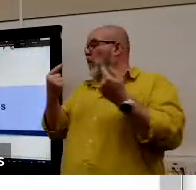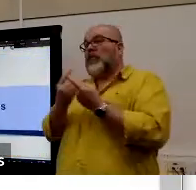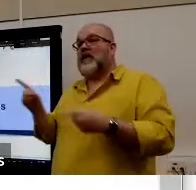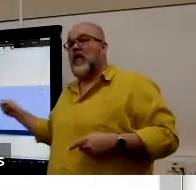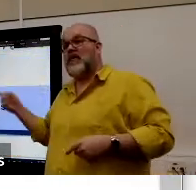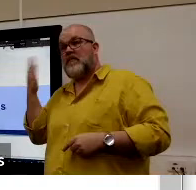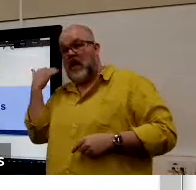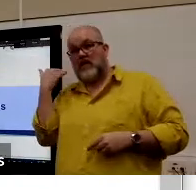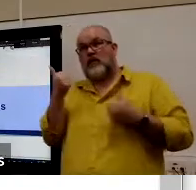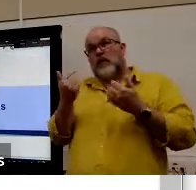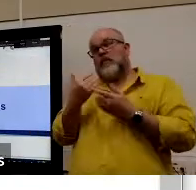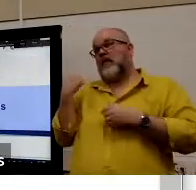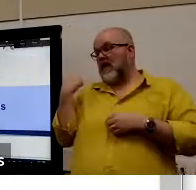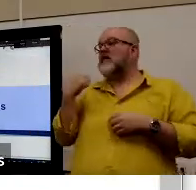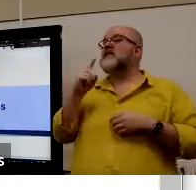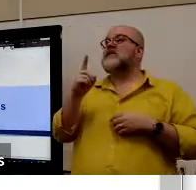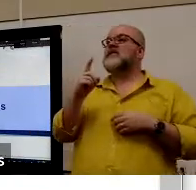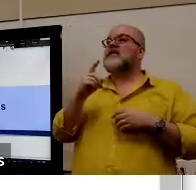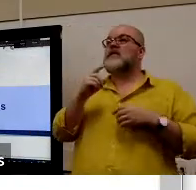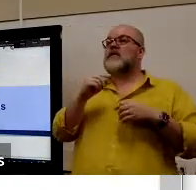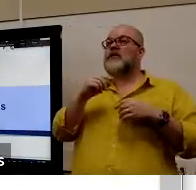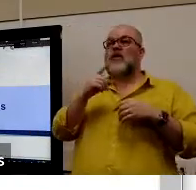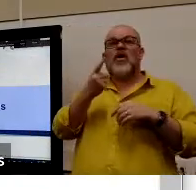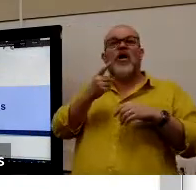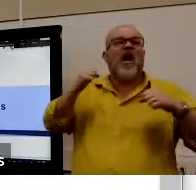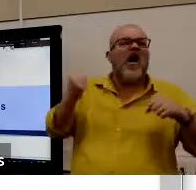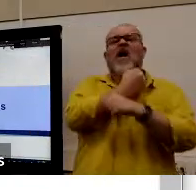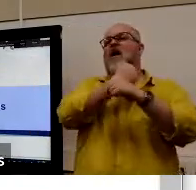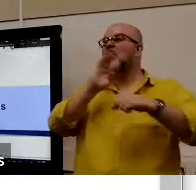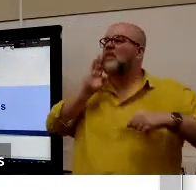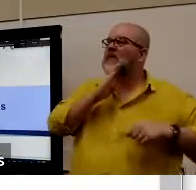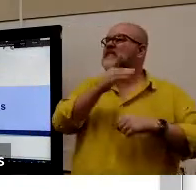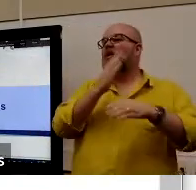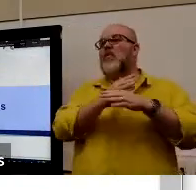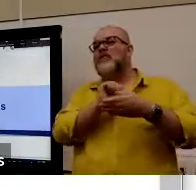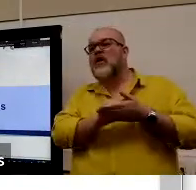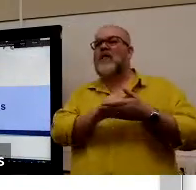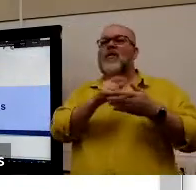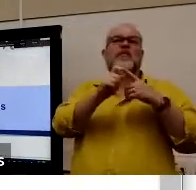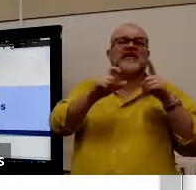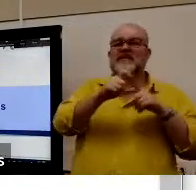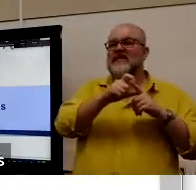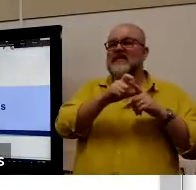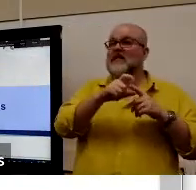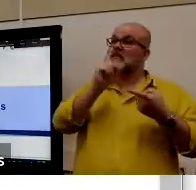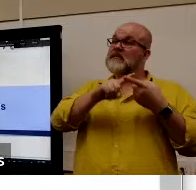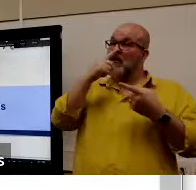And I think a good thing with past PDs people might think "Oh no I missed that workshop, I missed that PD."